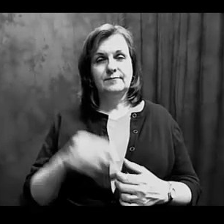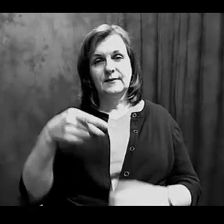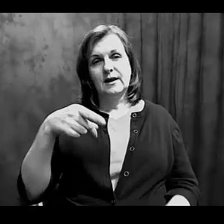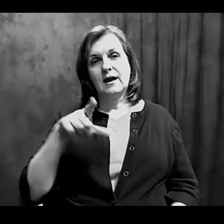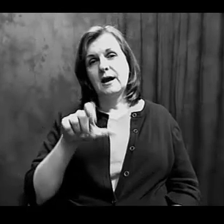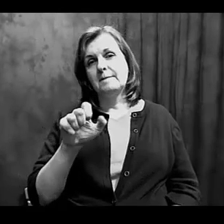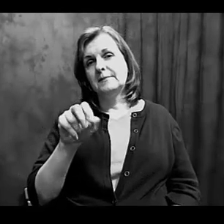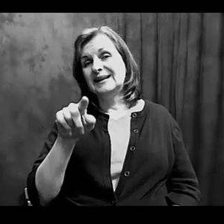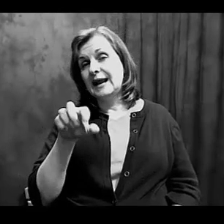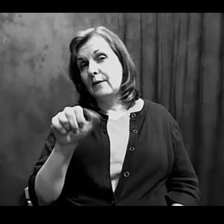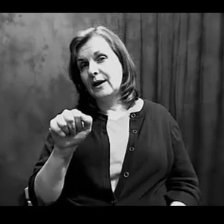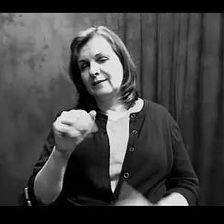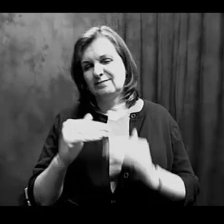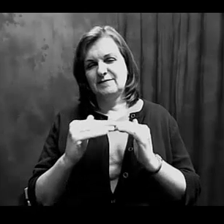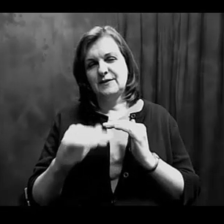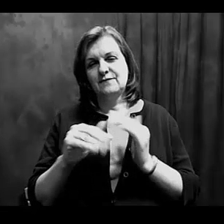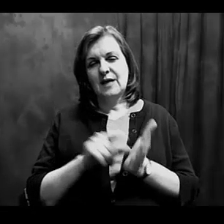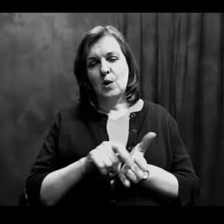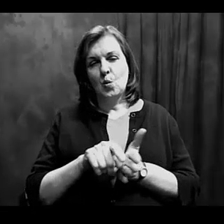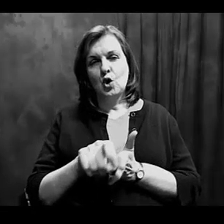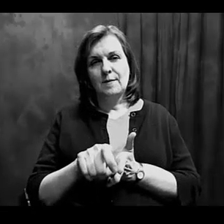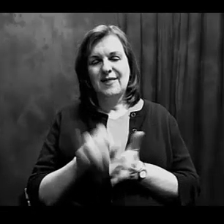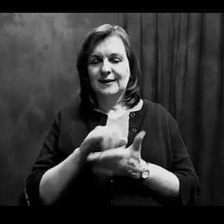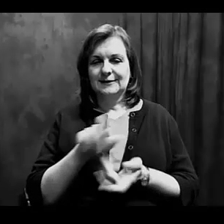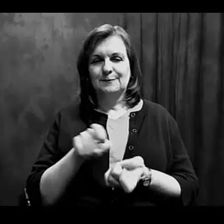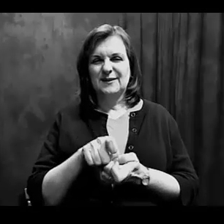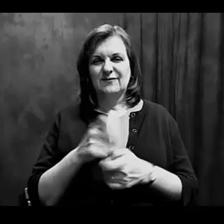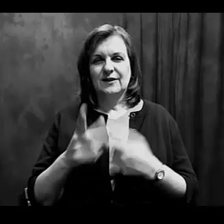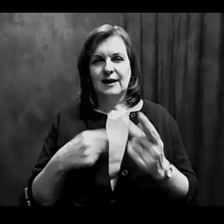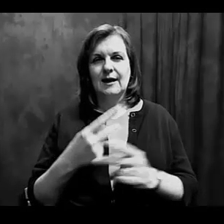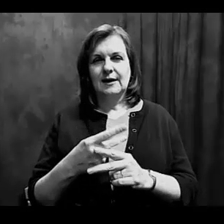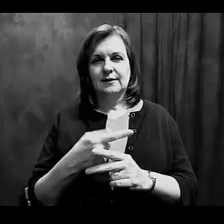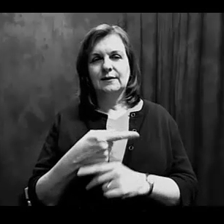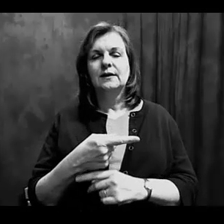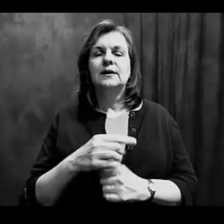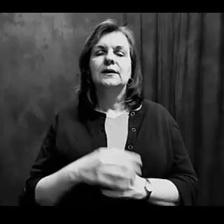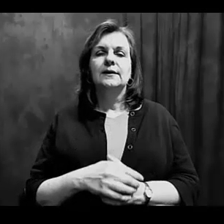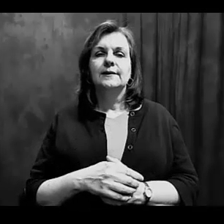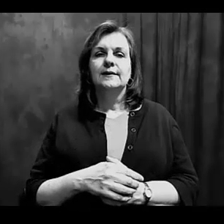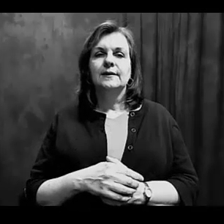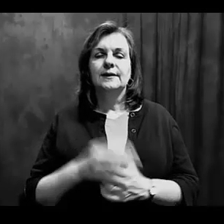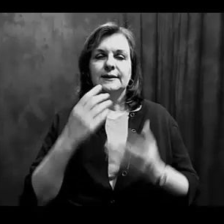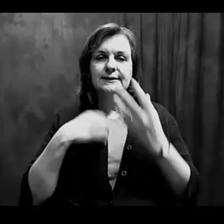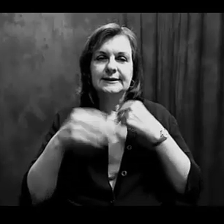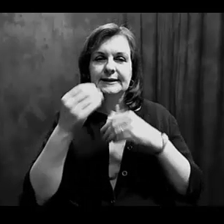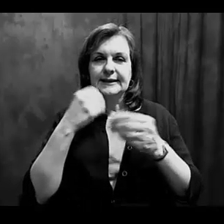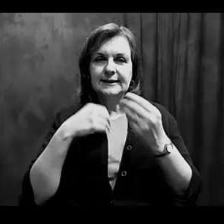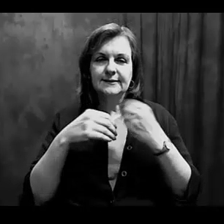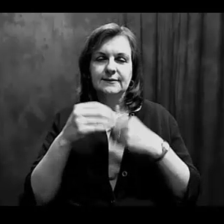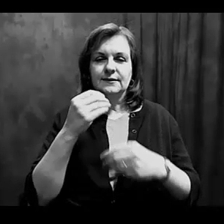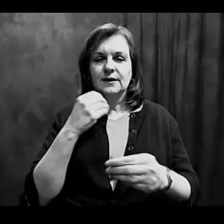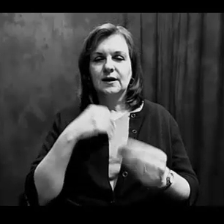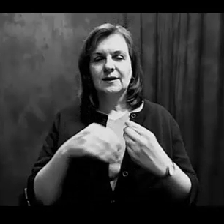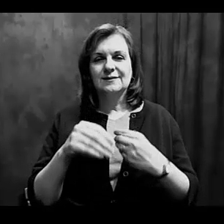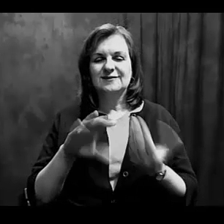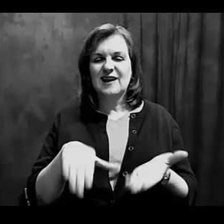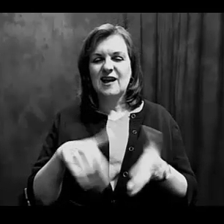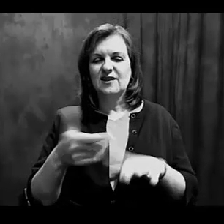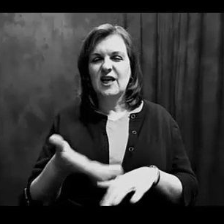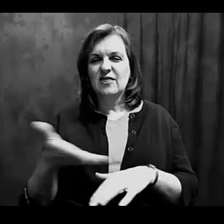the flatworm - or the Planaria - that we mentioned this is a specific one -- actually feeds on